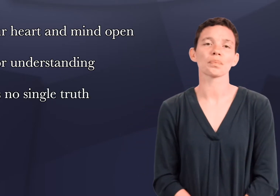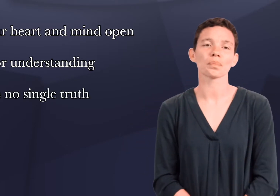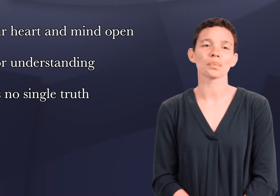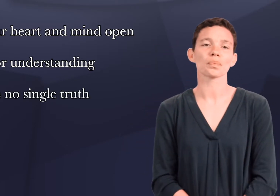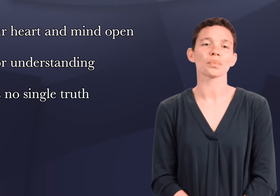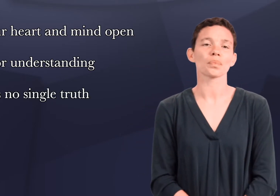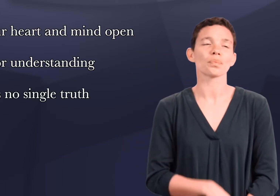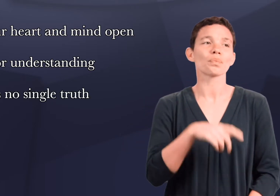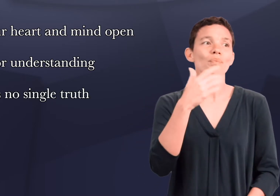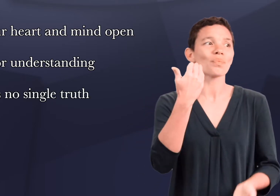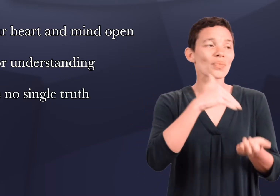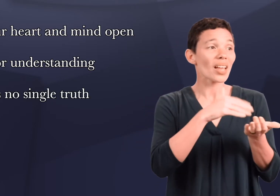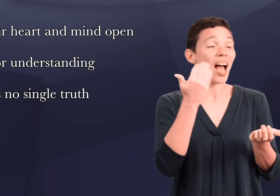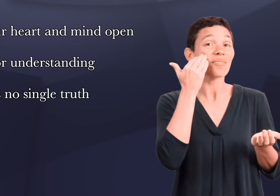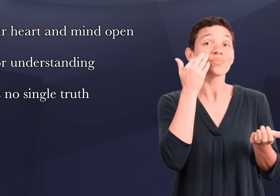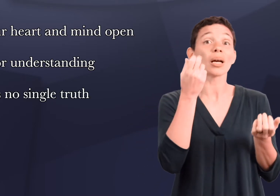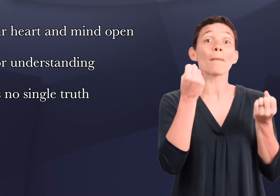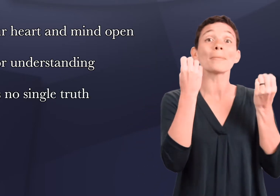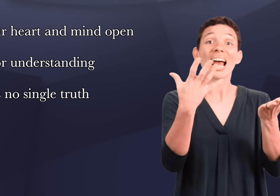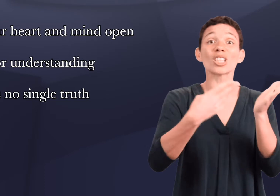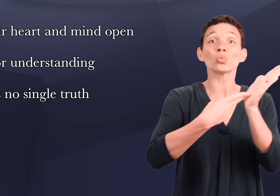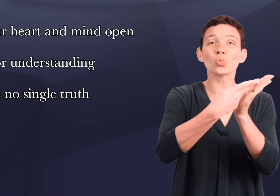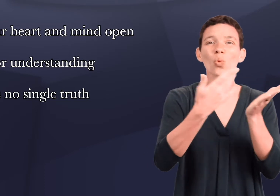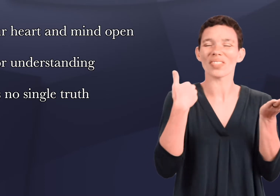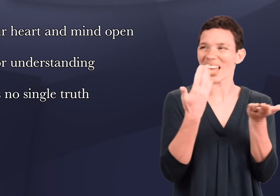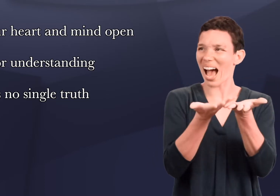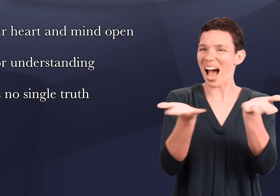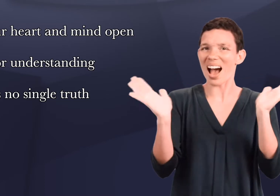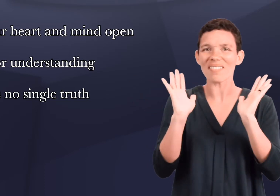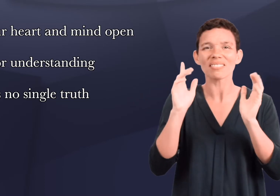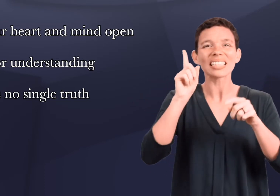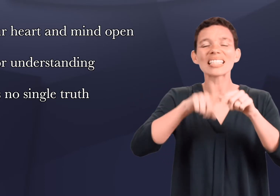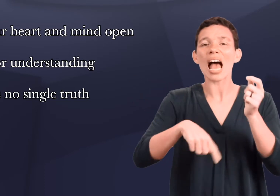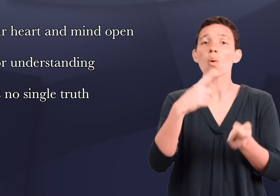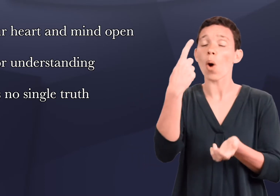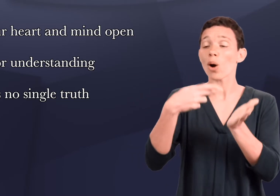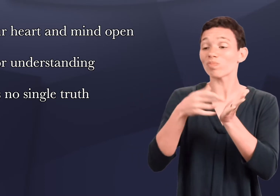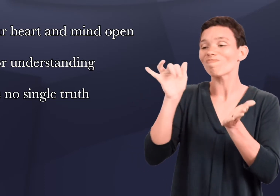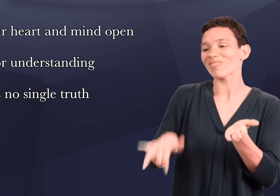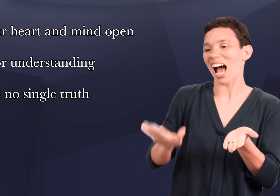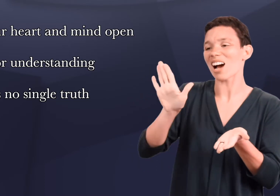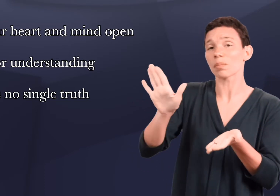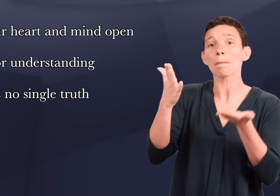Take an opportunity to look closer. There are many truths out there. There is no one truth.